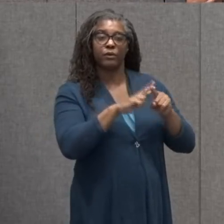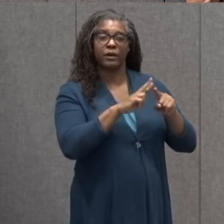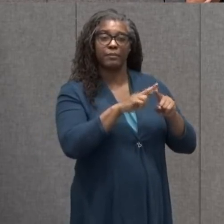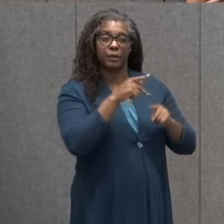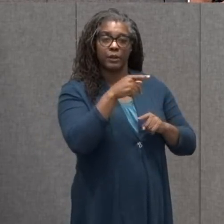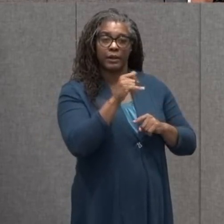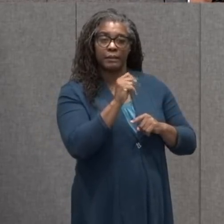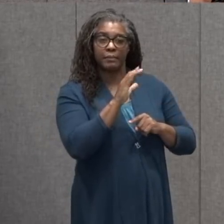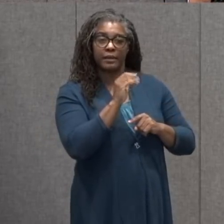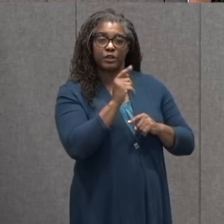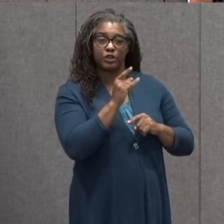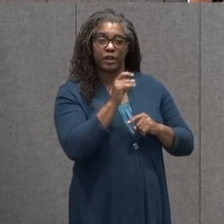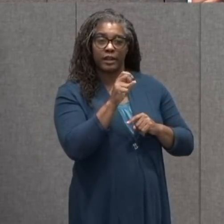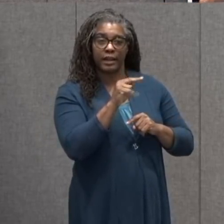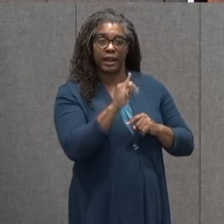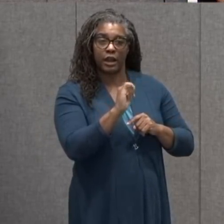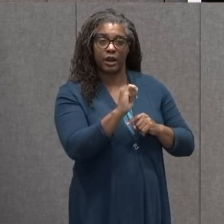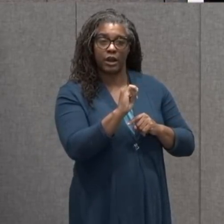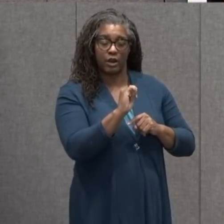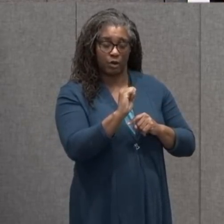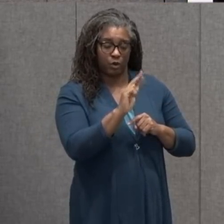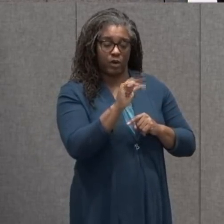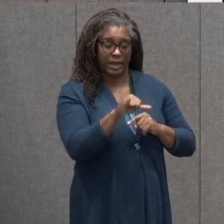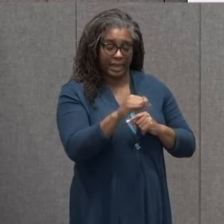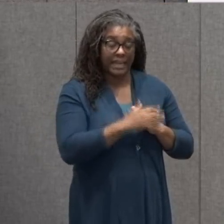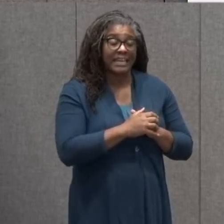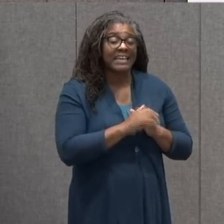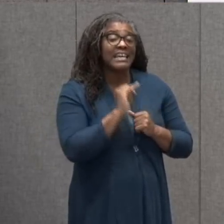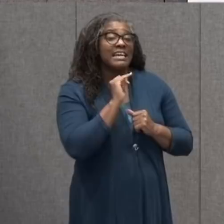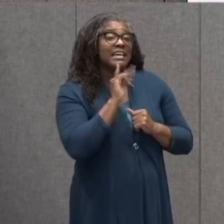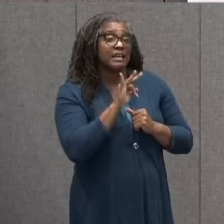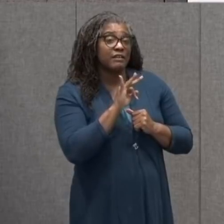Now, if that person can also tell you